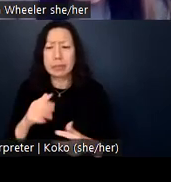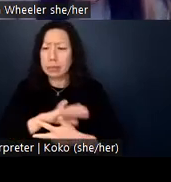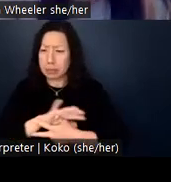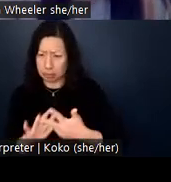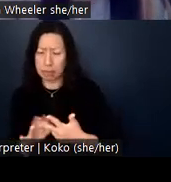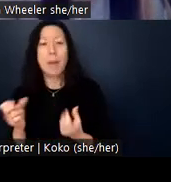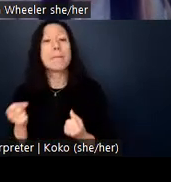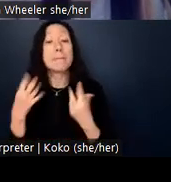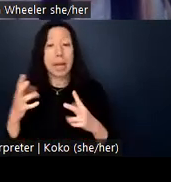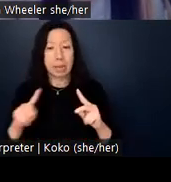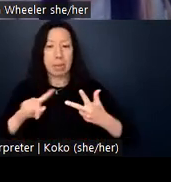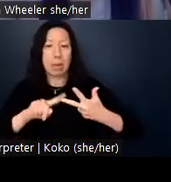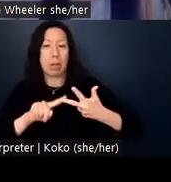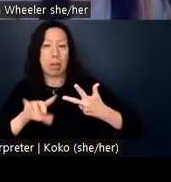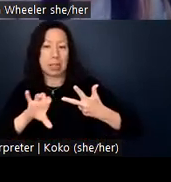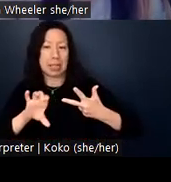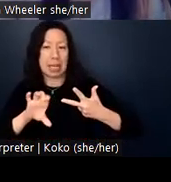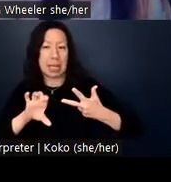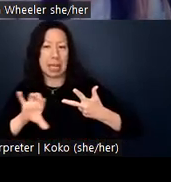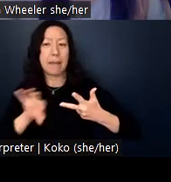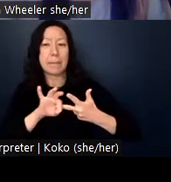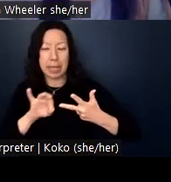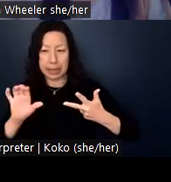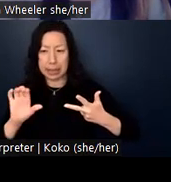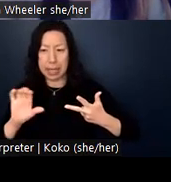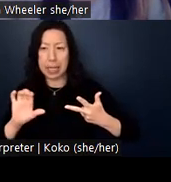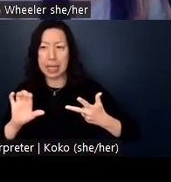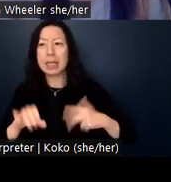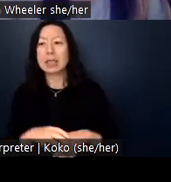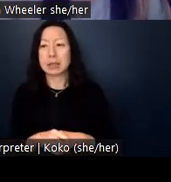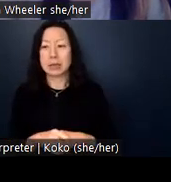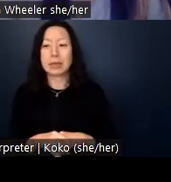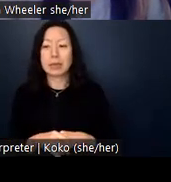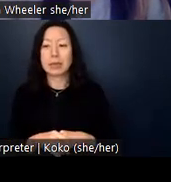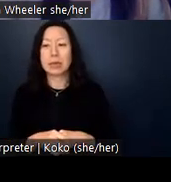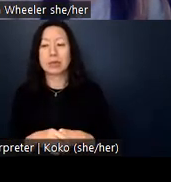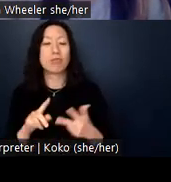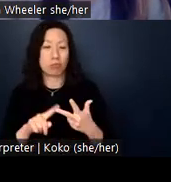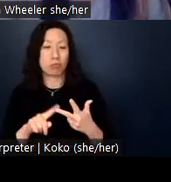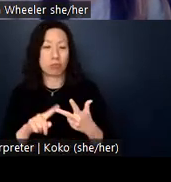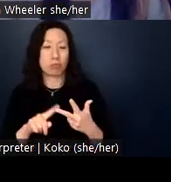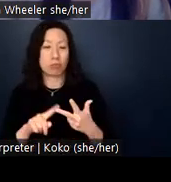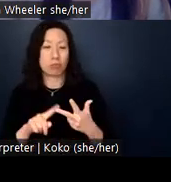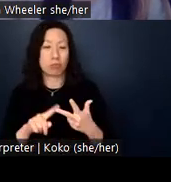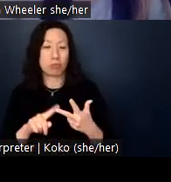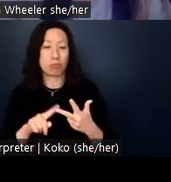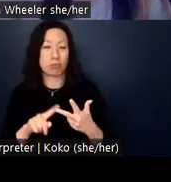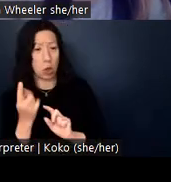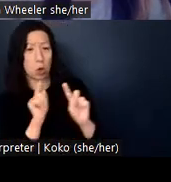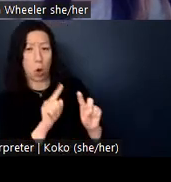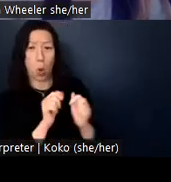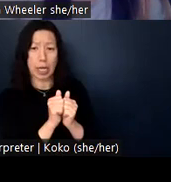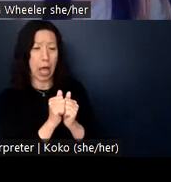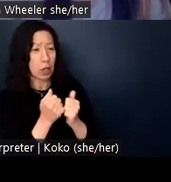See, they would ask to go together great. 13:17:13 I'm glad that if you put a because